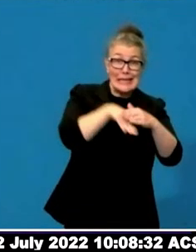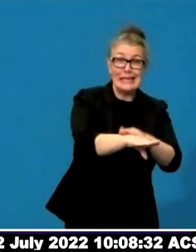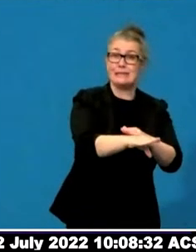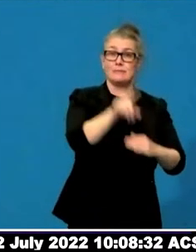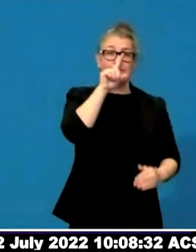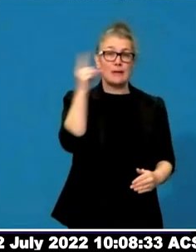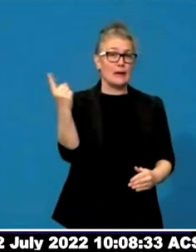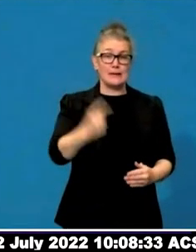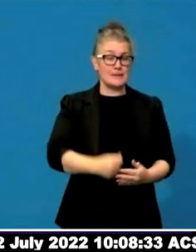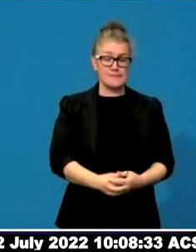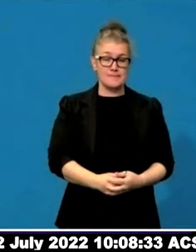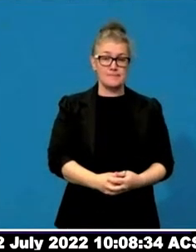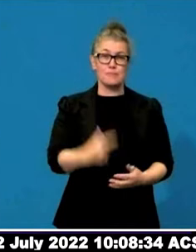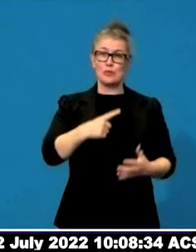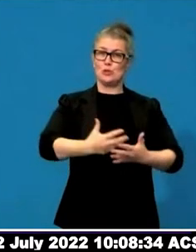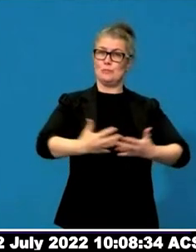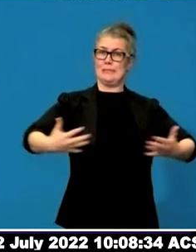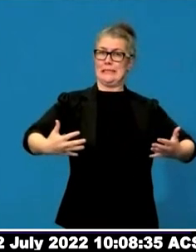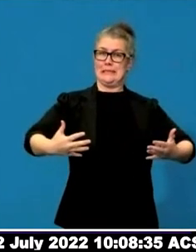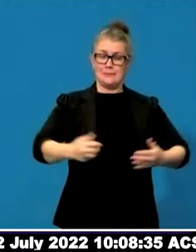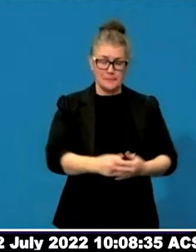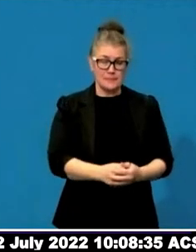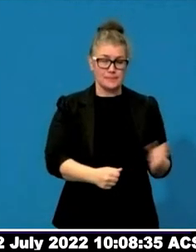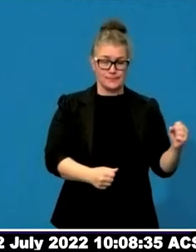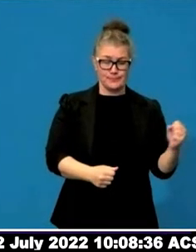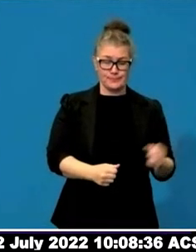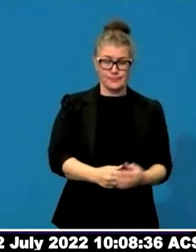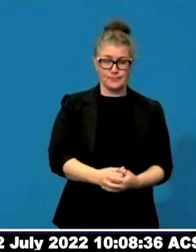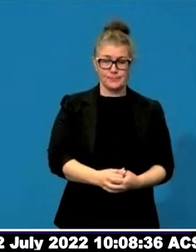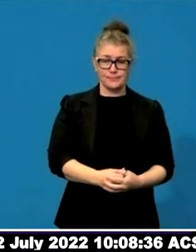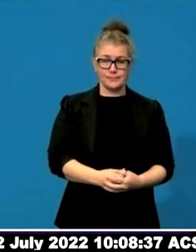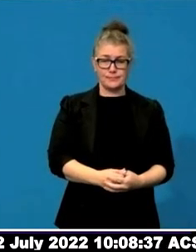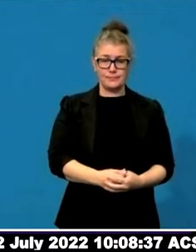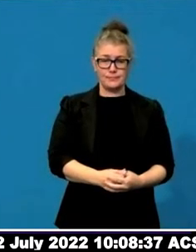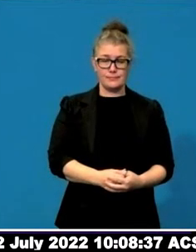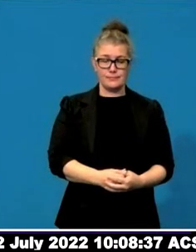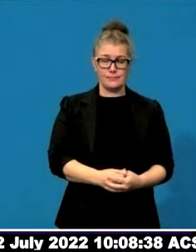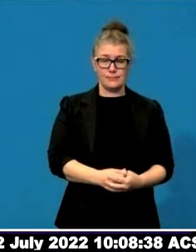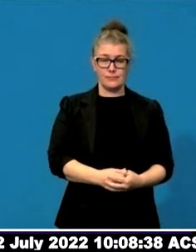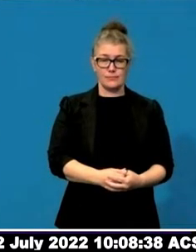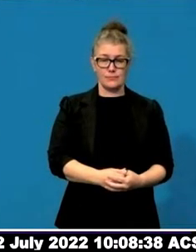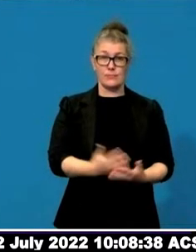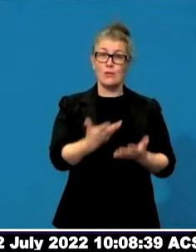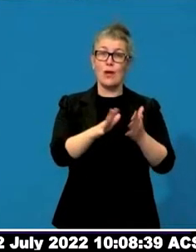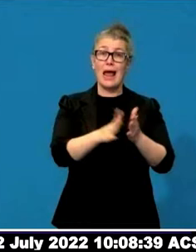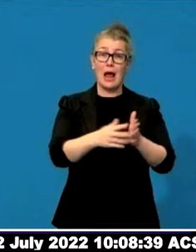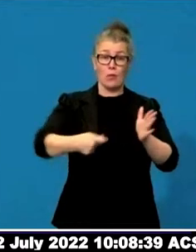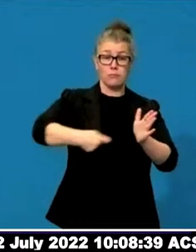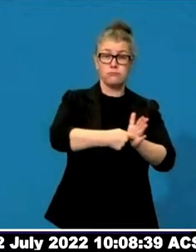Em is nodding. So, in order to charge it, you have to park it outside